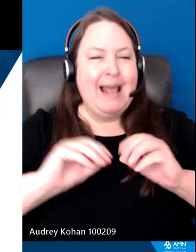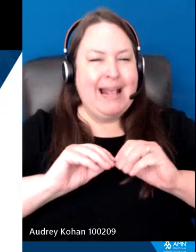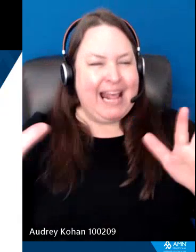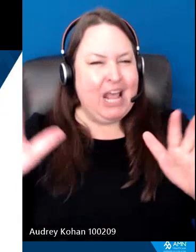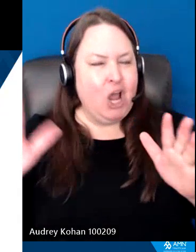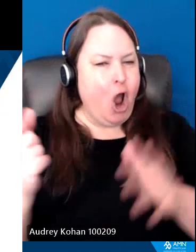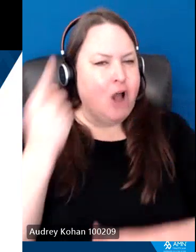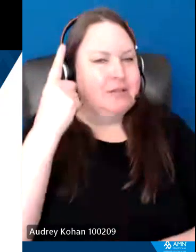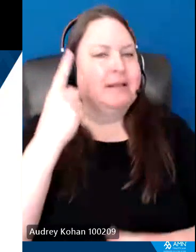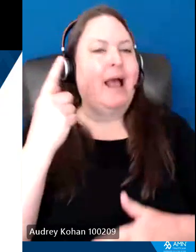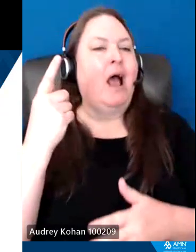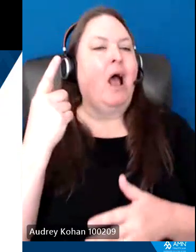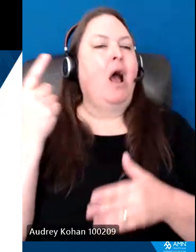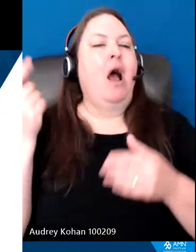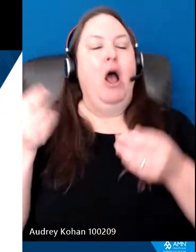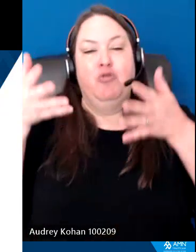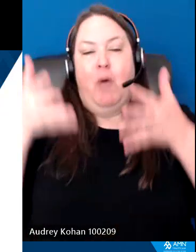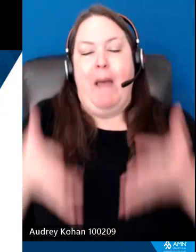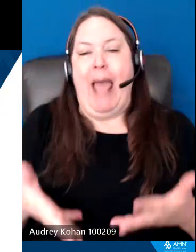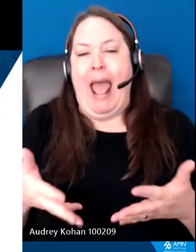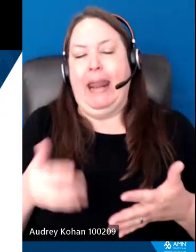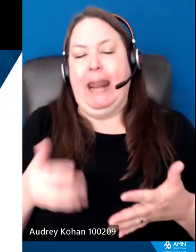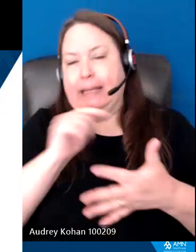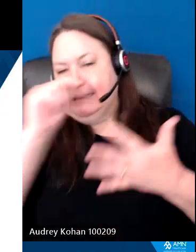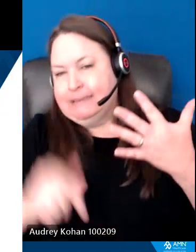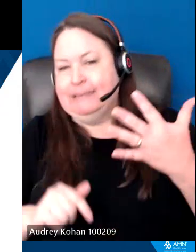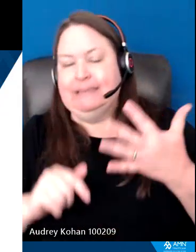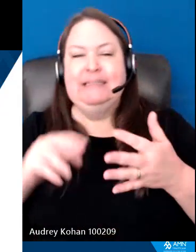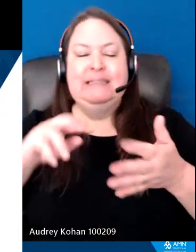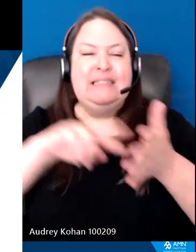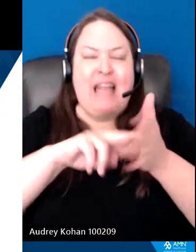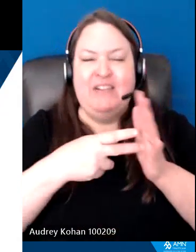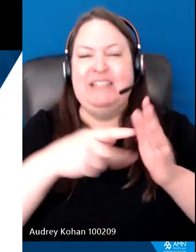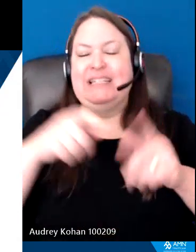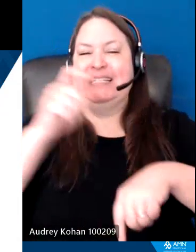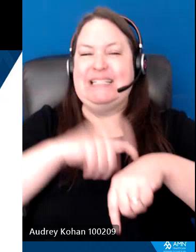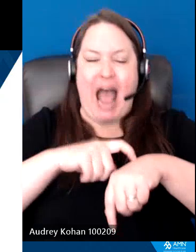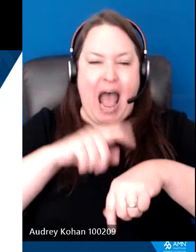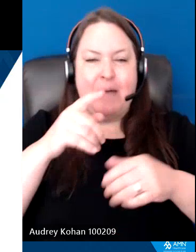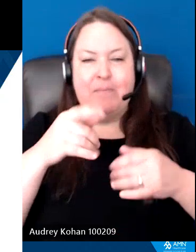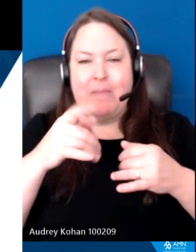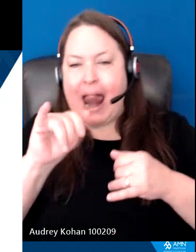of the remaining elements and definitions and timelines and third you wanted more operational